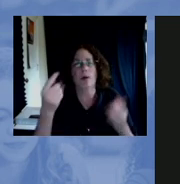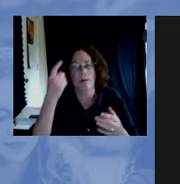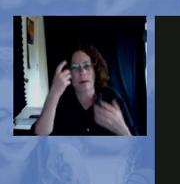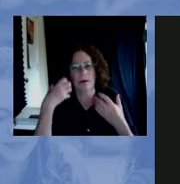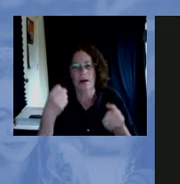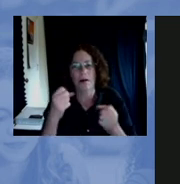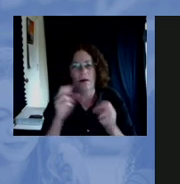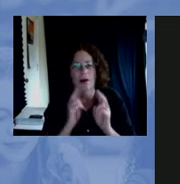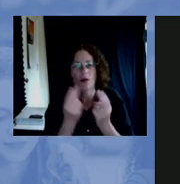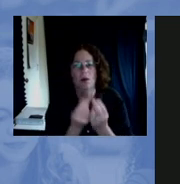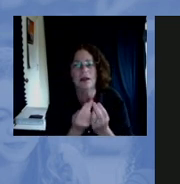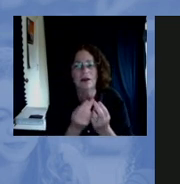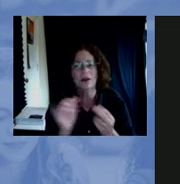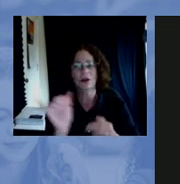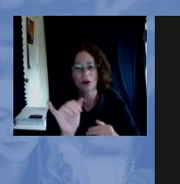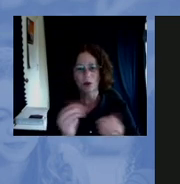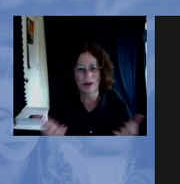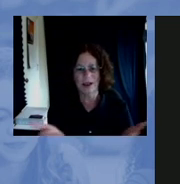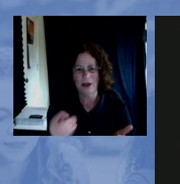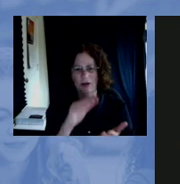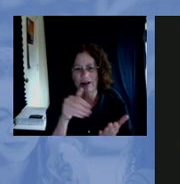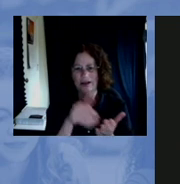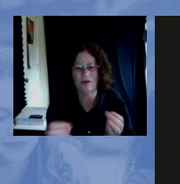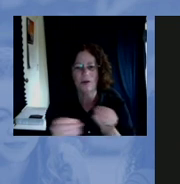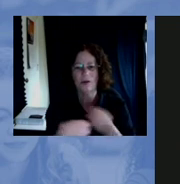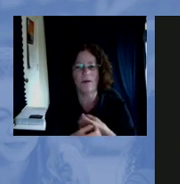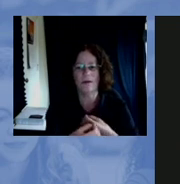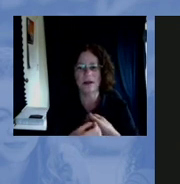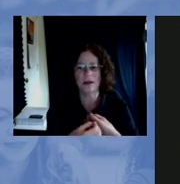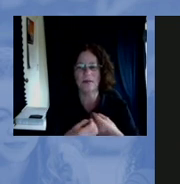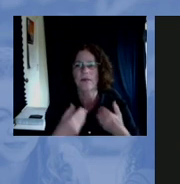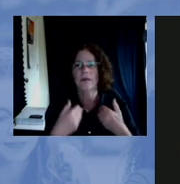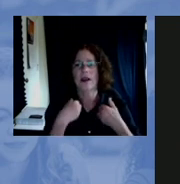MENTAL HEALTH DEPARTMENT AT THE CENTRAL OFFICE. WE HAVE SOCIAL WORKERS THAT ARE WORKING UNDER